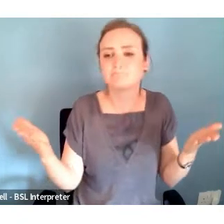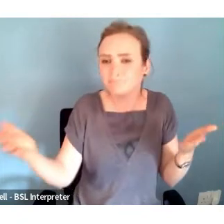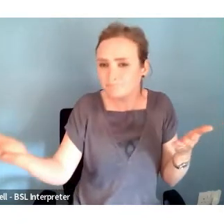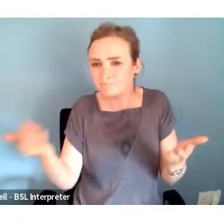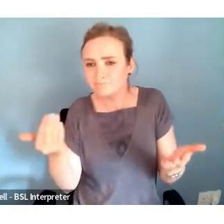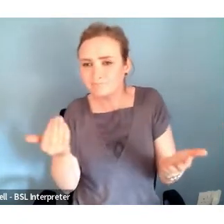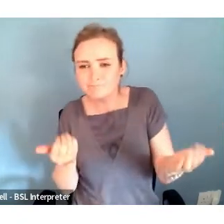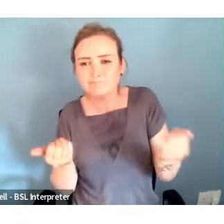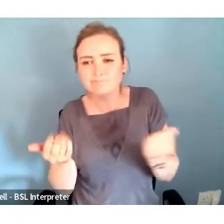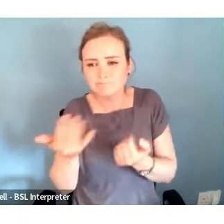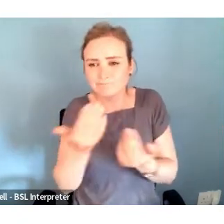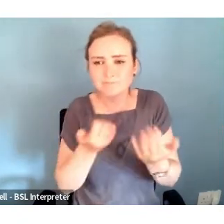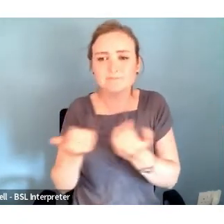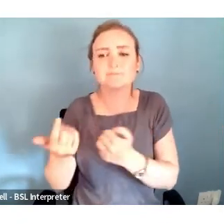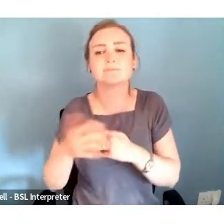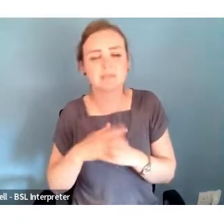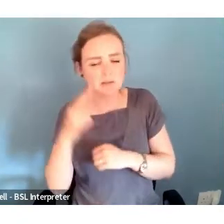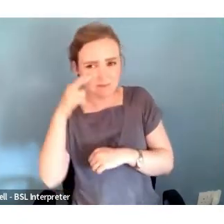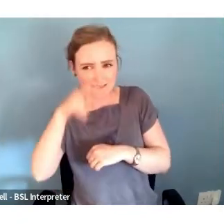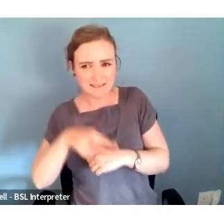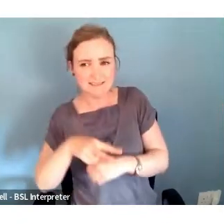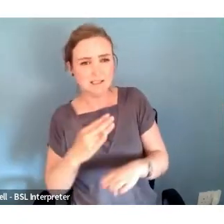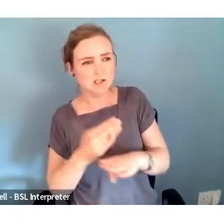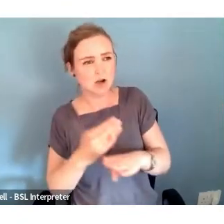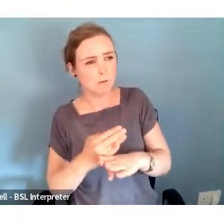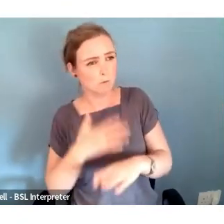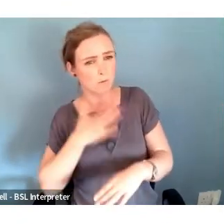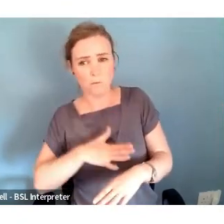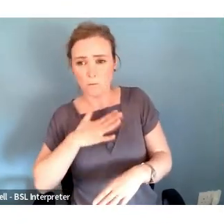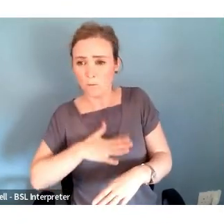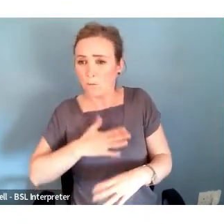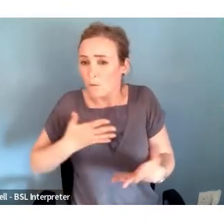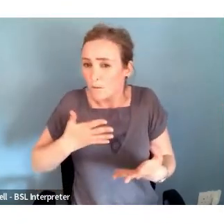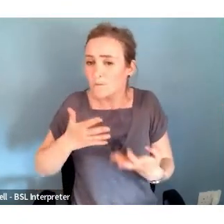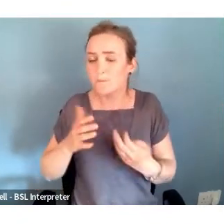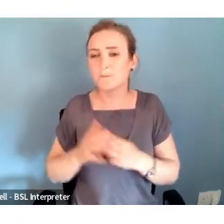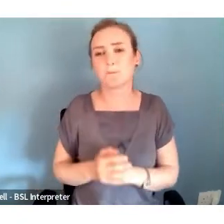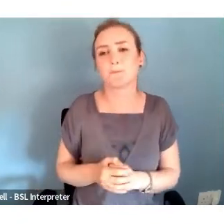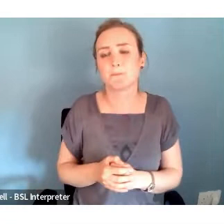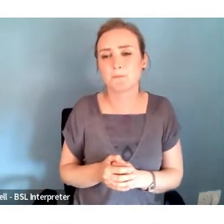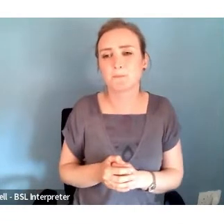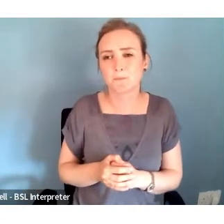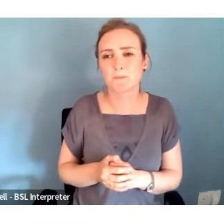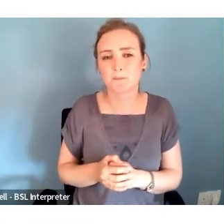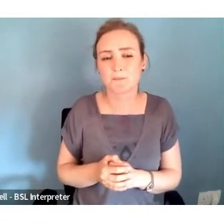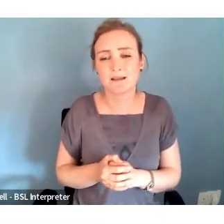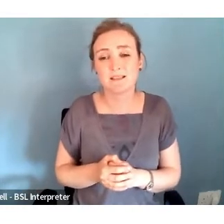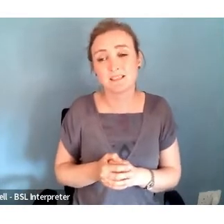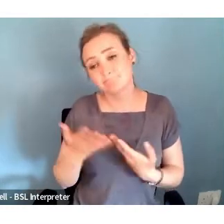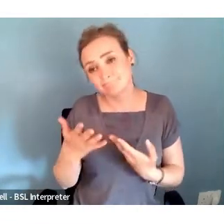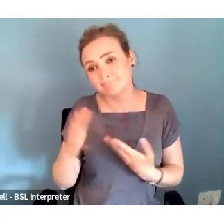can apply and see this job as attractive. I think you are right : We can't always compete on salaries but I think